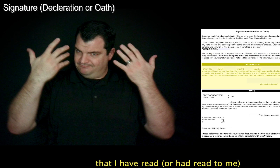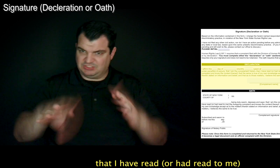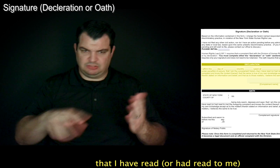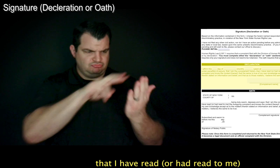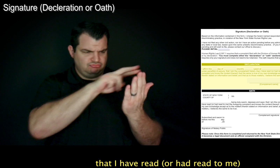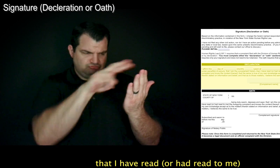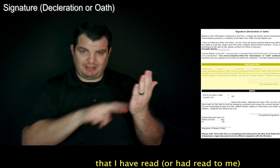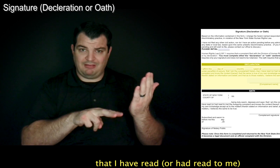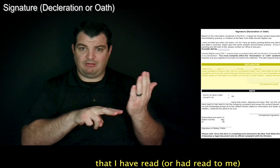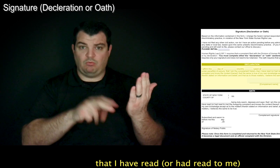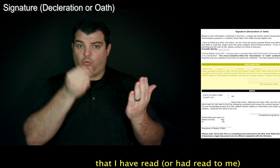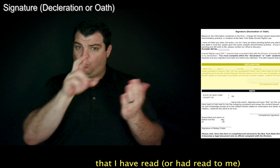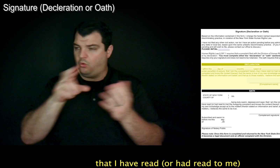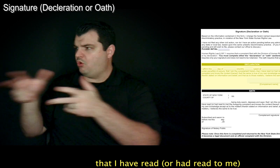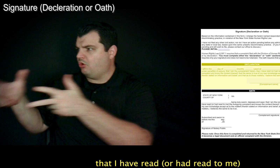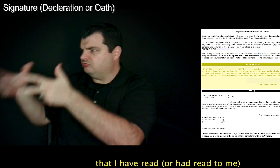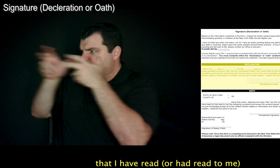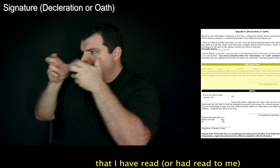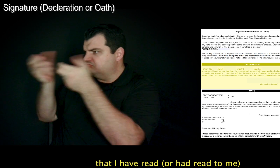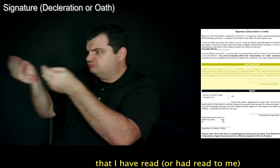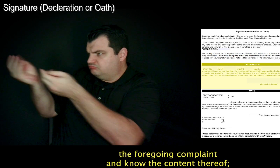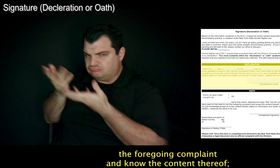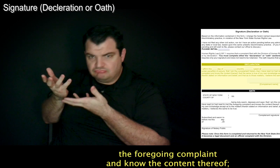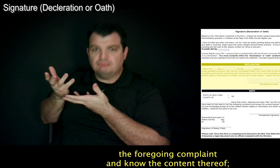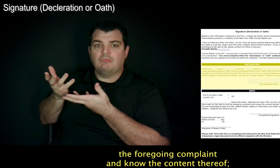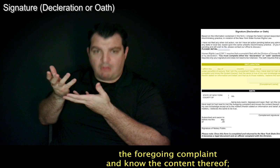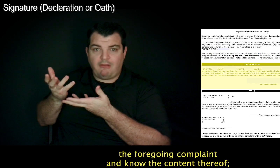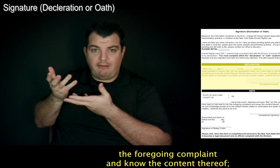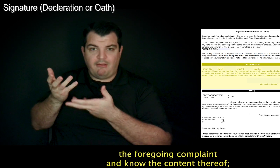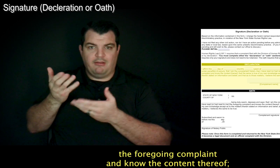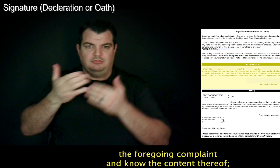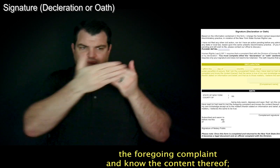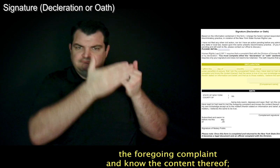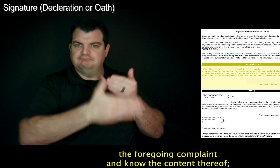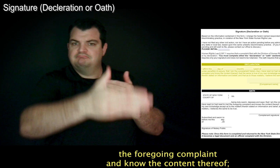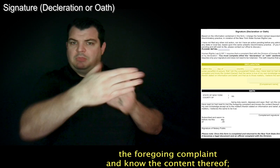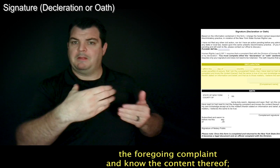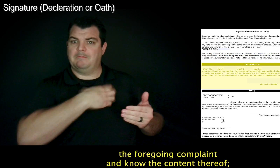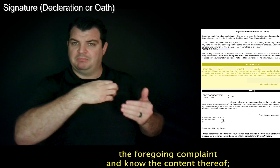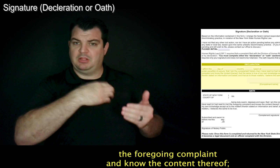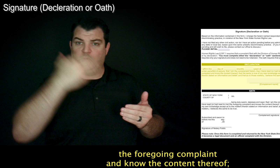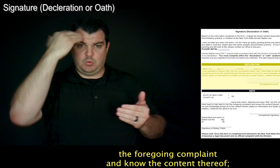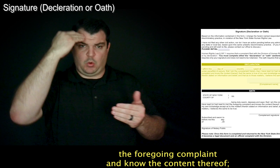that I have read (or had read to me) the foregoing complaint and know the content thereof;